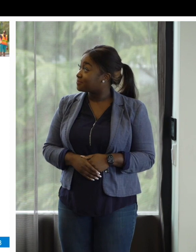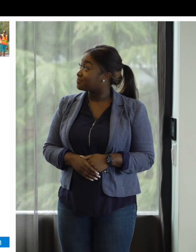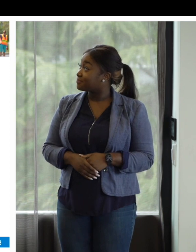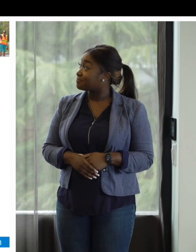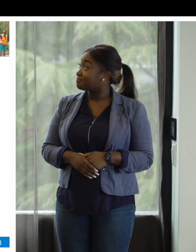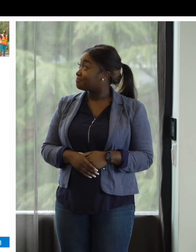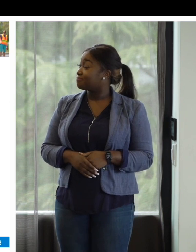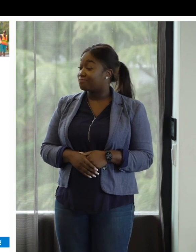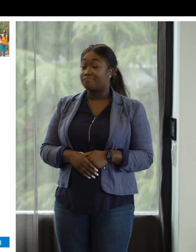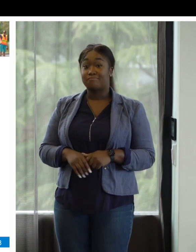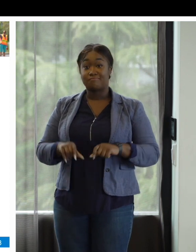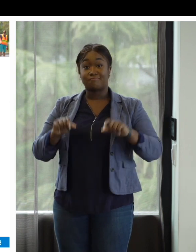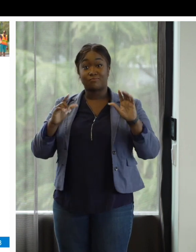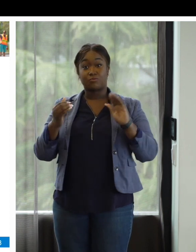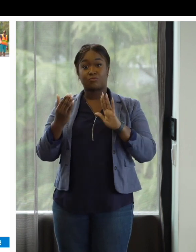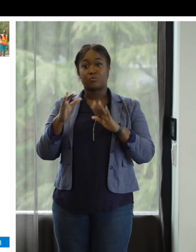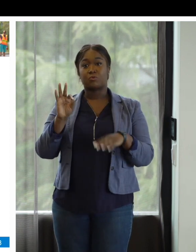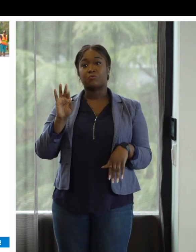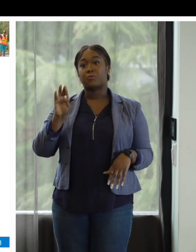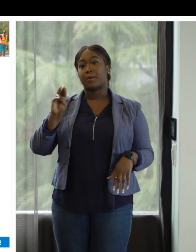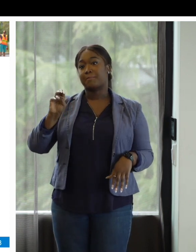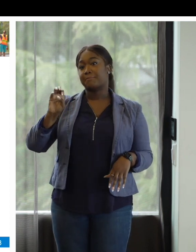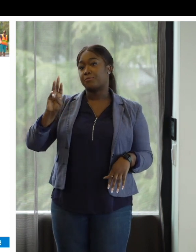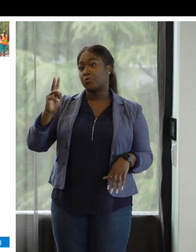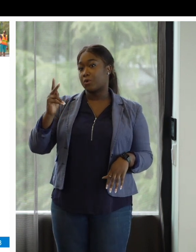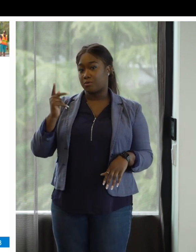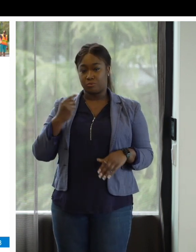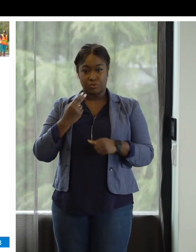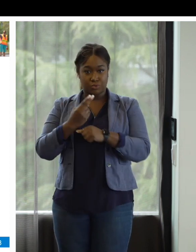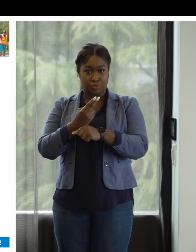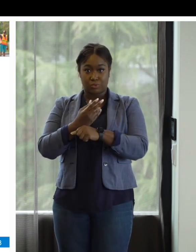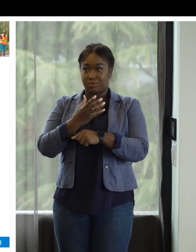used and this initiatives that surrounded it. The first